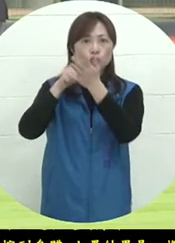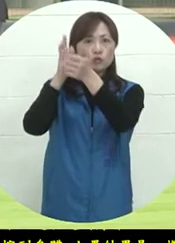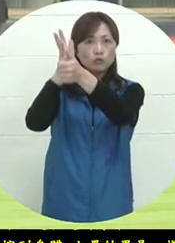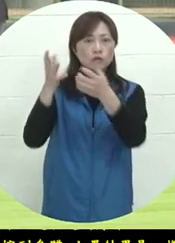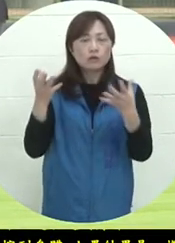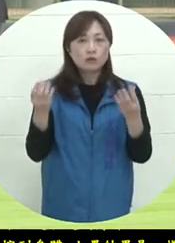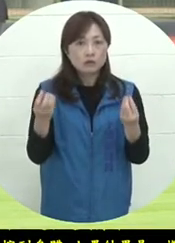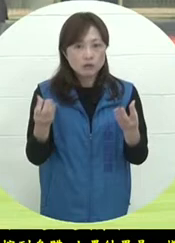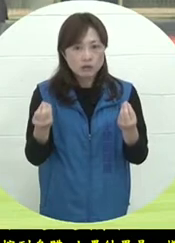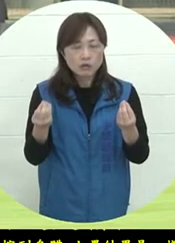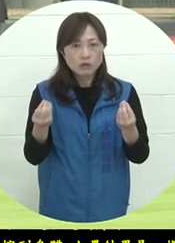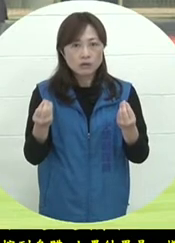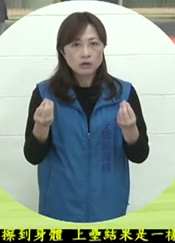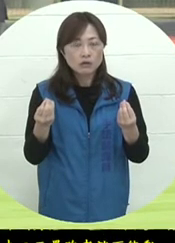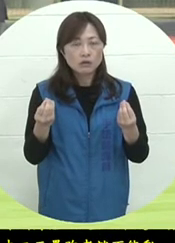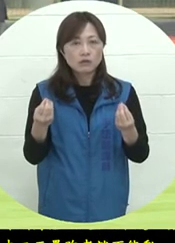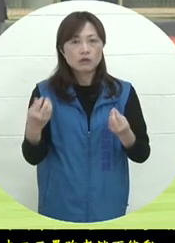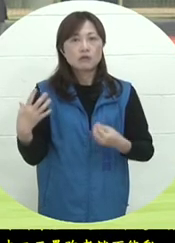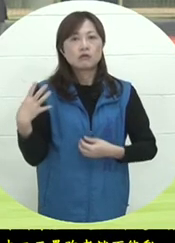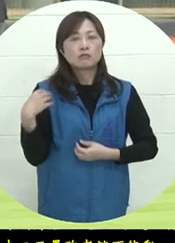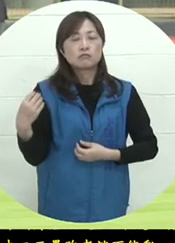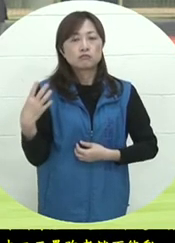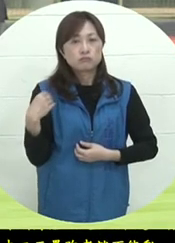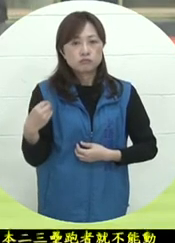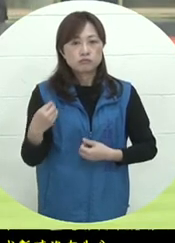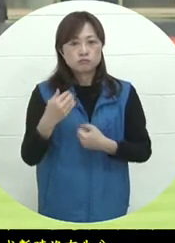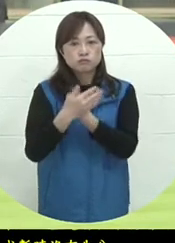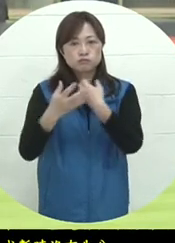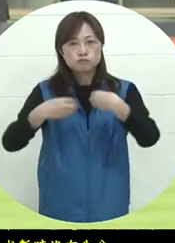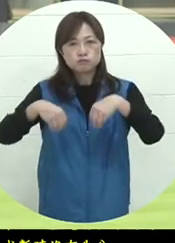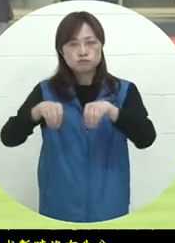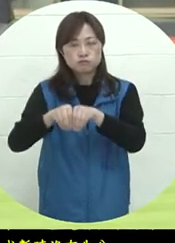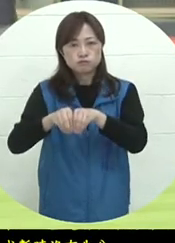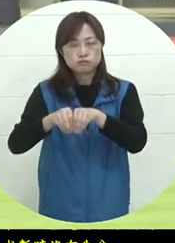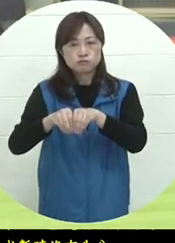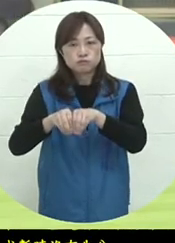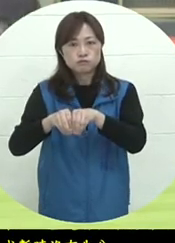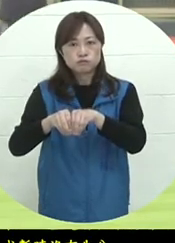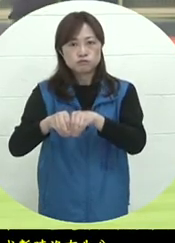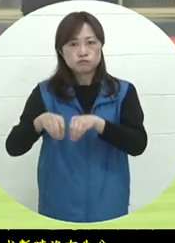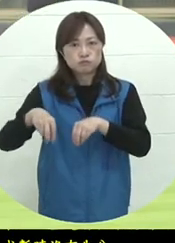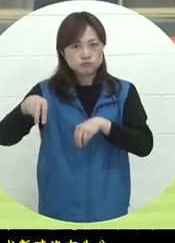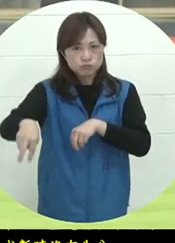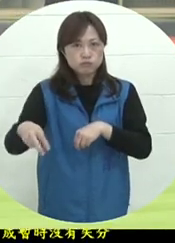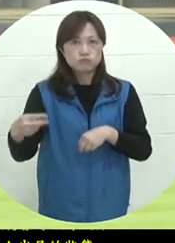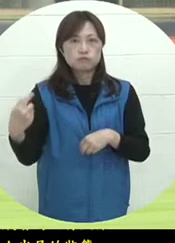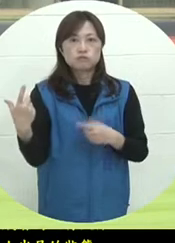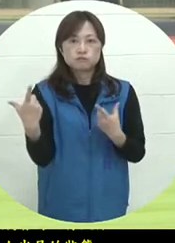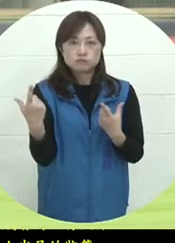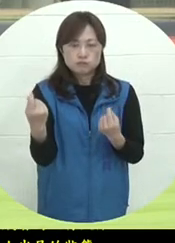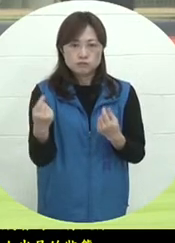there will be no walk, and there will still be four bad balls and dead balls. But because four A bad ball is in progress